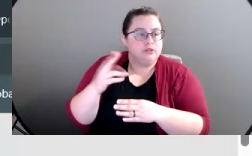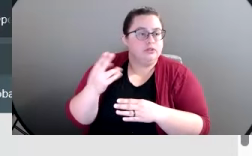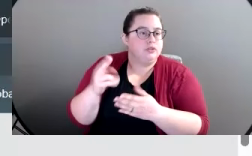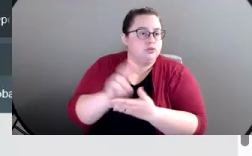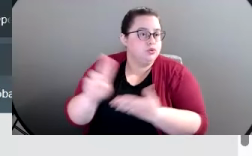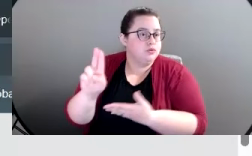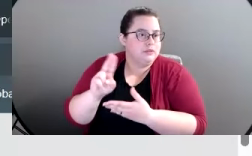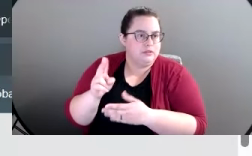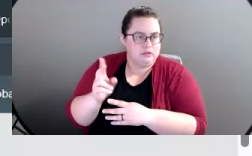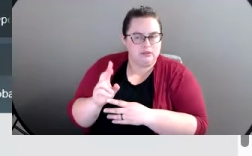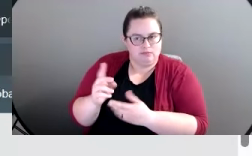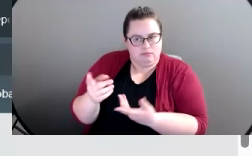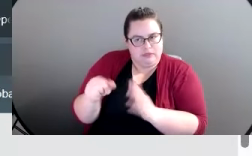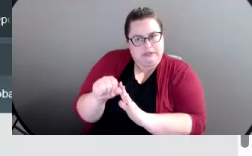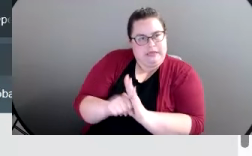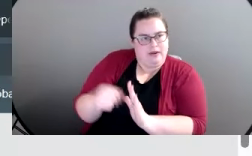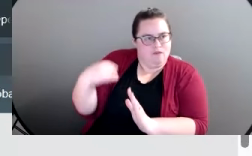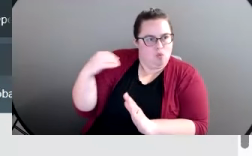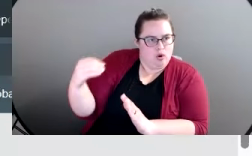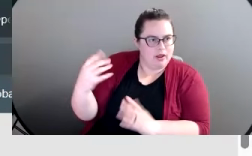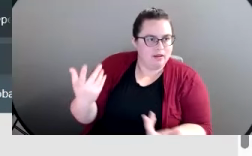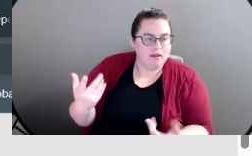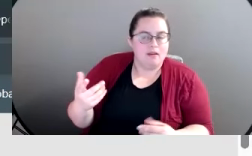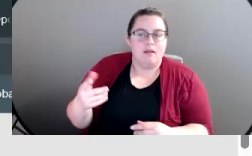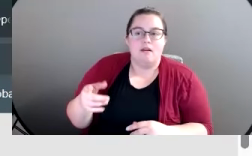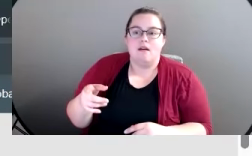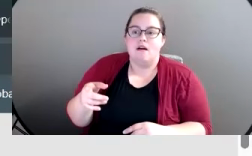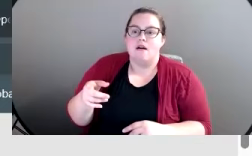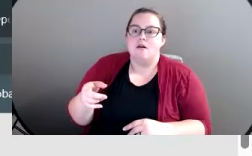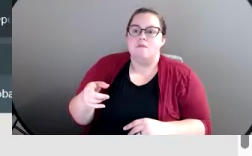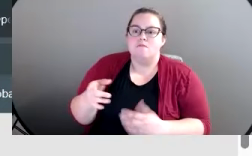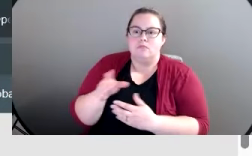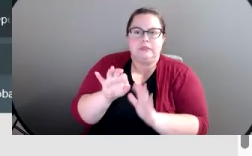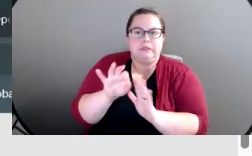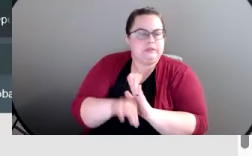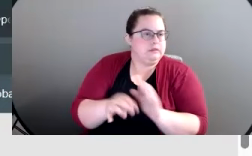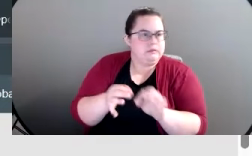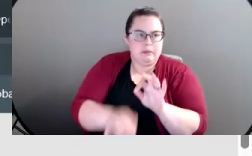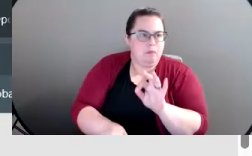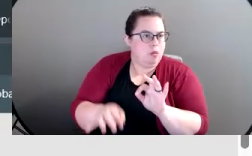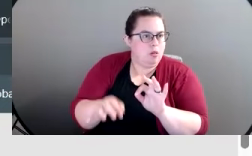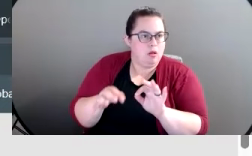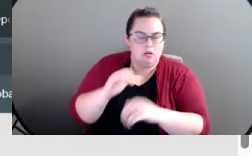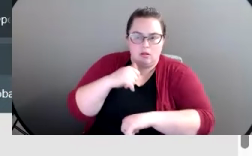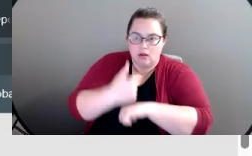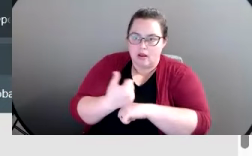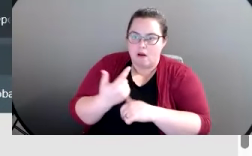So, very simple layout. You can kind of browse, you can look at limit by discipline in here.